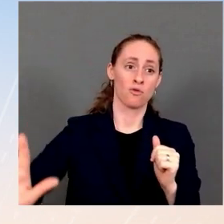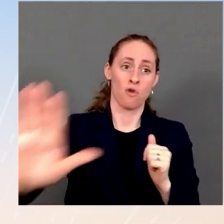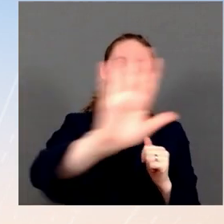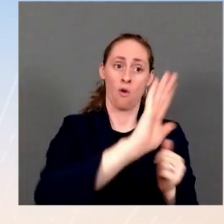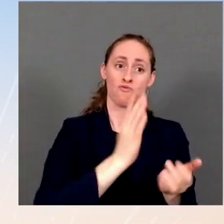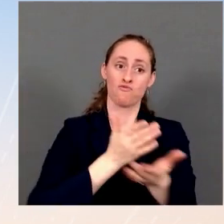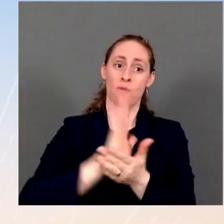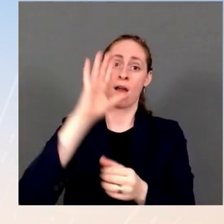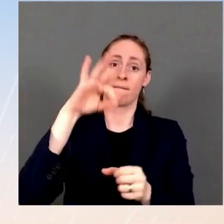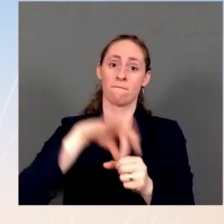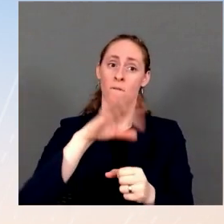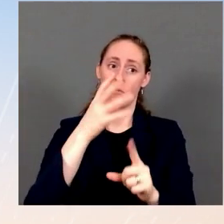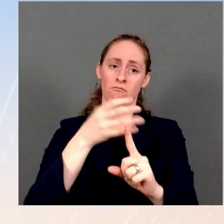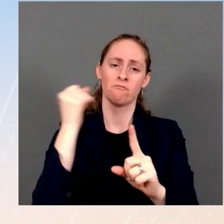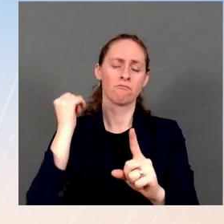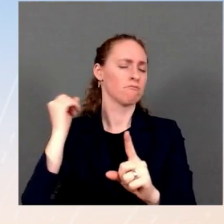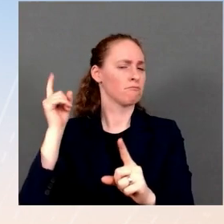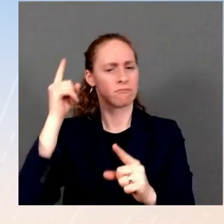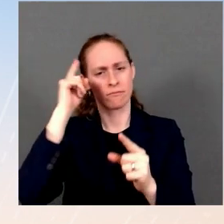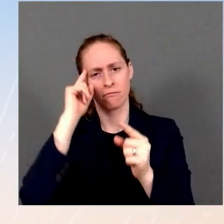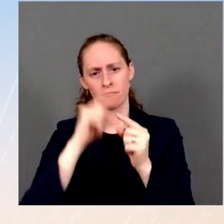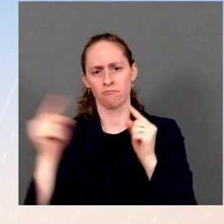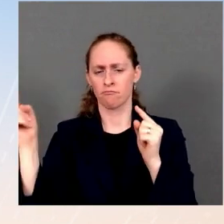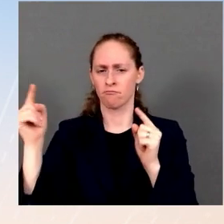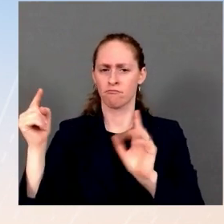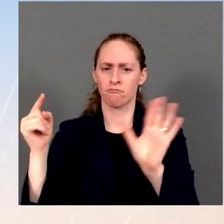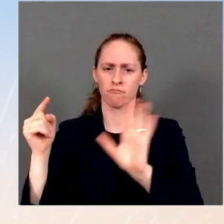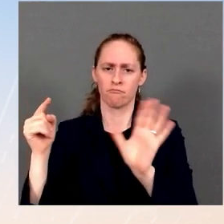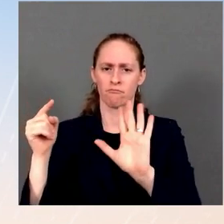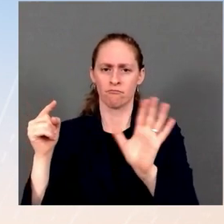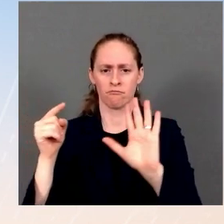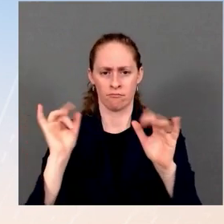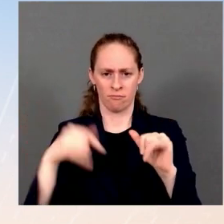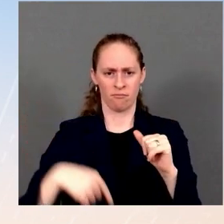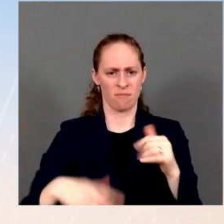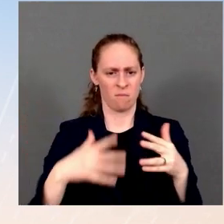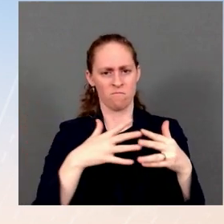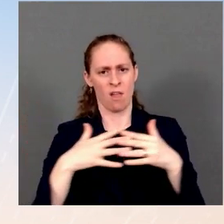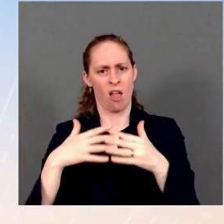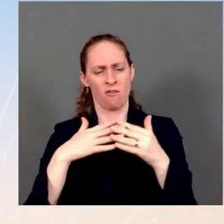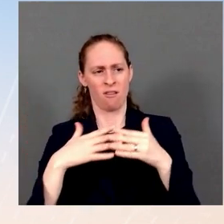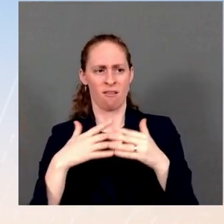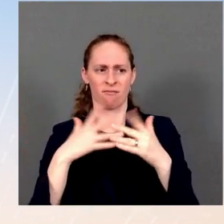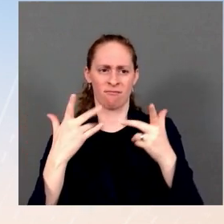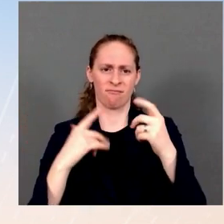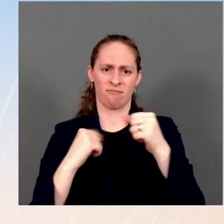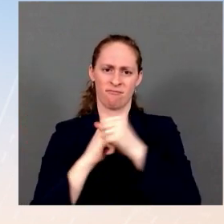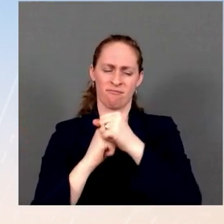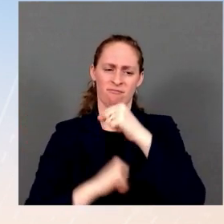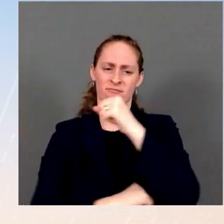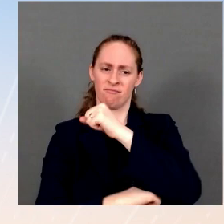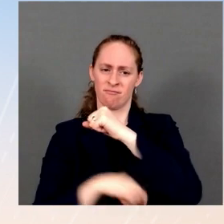The President believes the right to vote is the cornerstone of our democracy and has repeatedly urged Congress to act